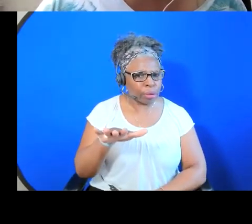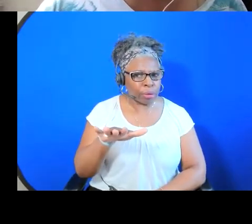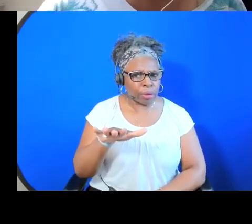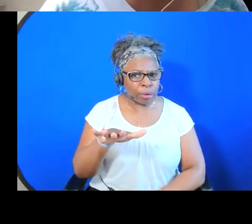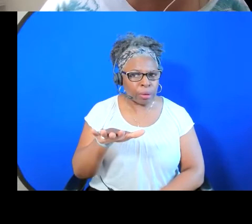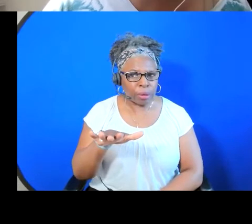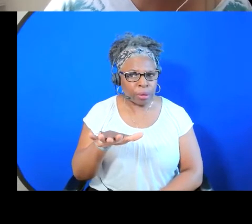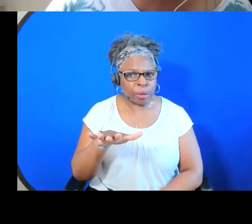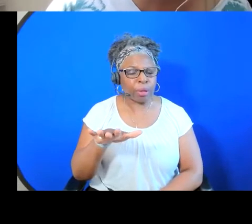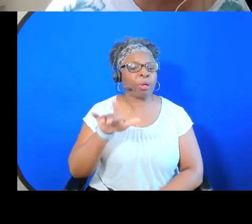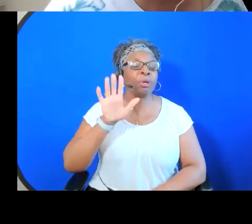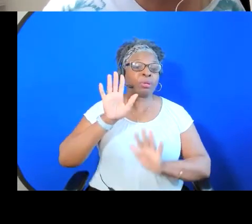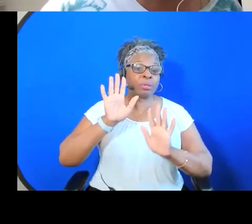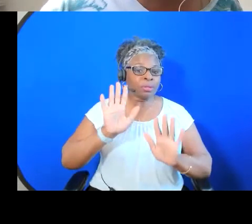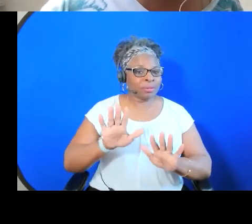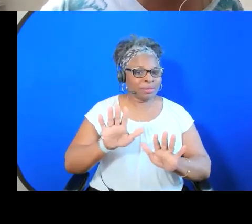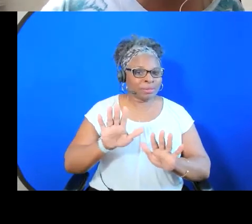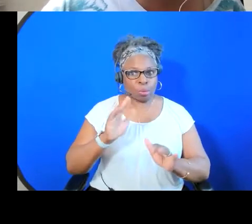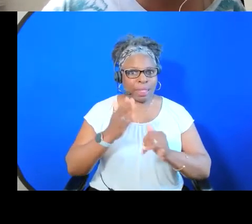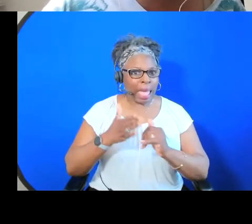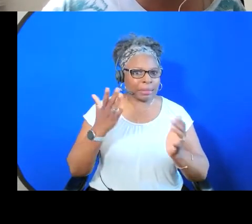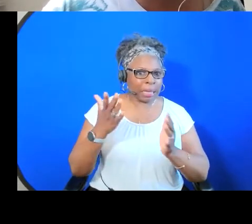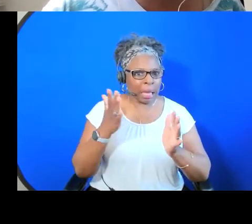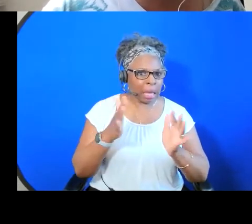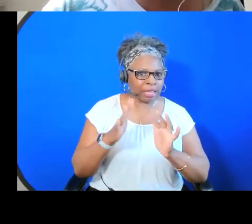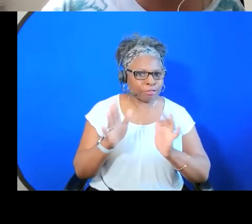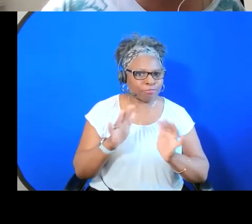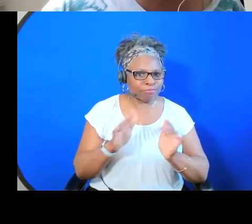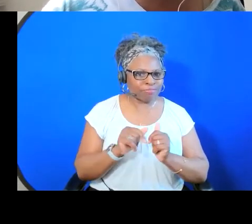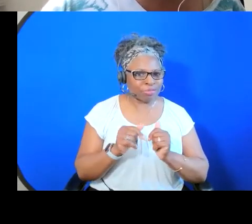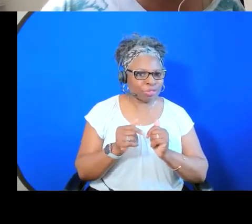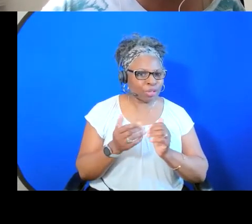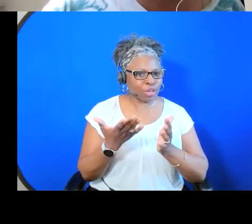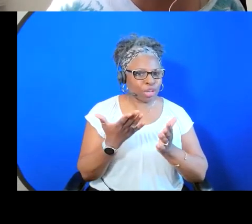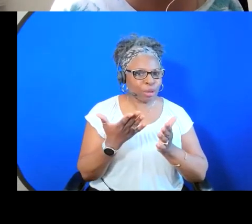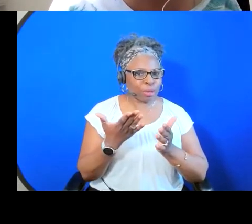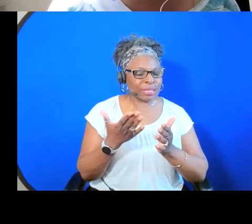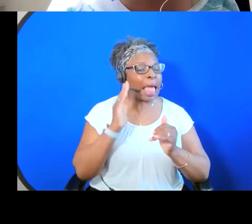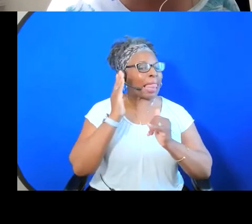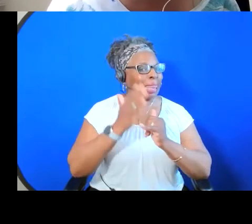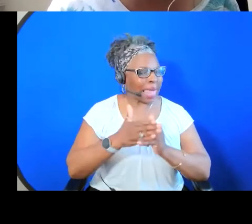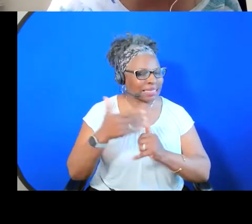Okay, so, where I so I just going, I'm just going to move to the very last slide if that's okay?